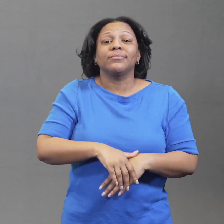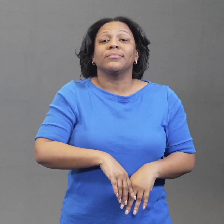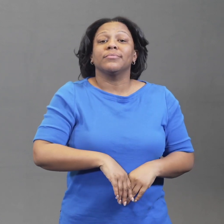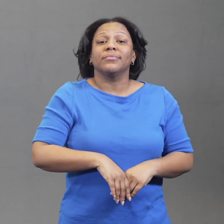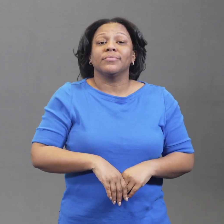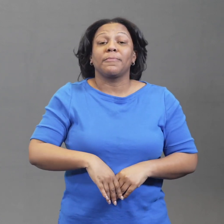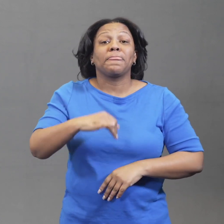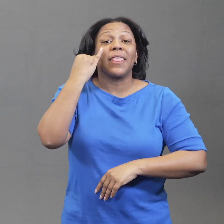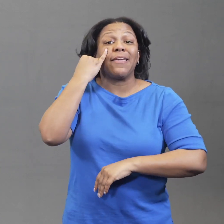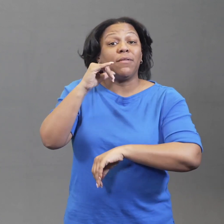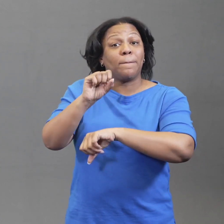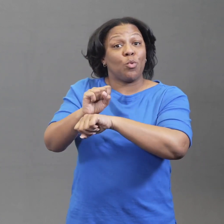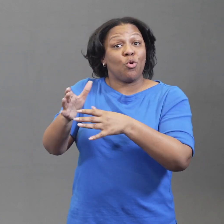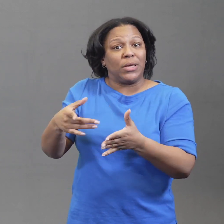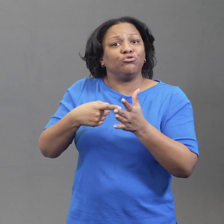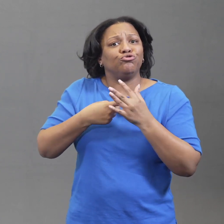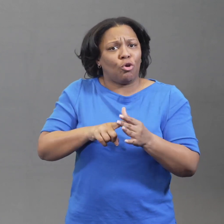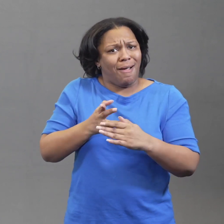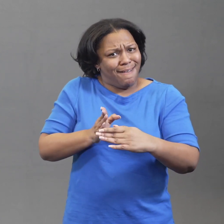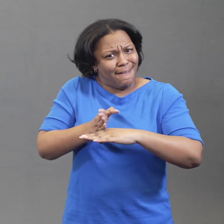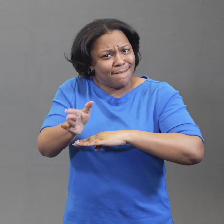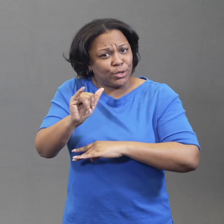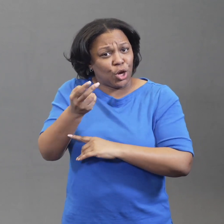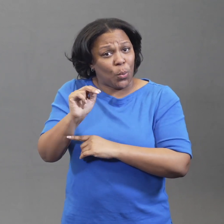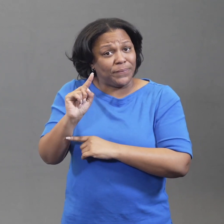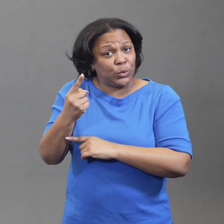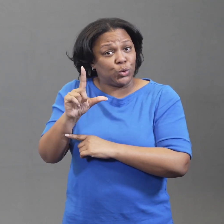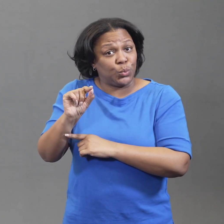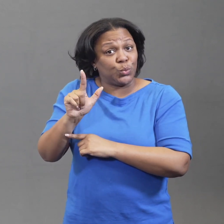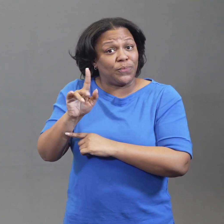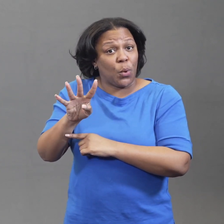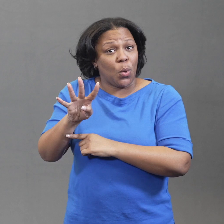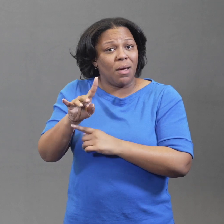If the employee starts after Jan. 1, 2024,